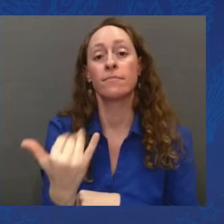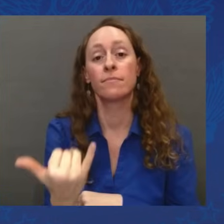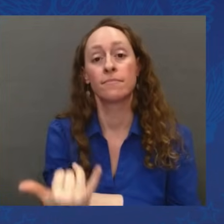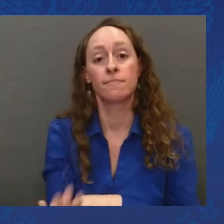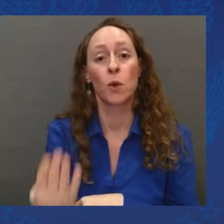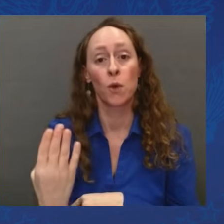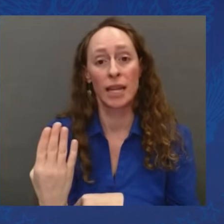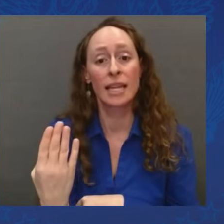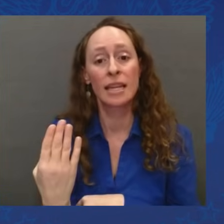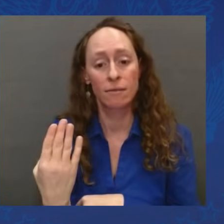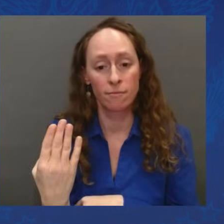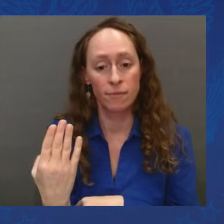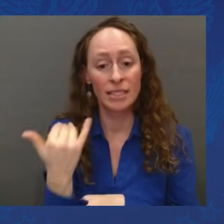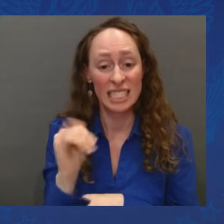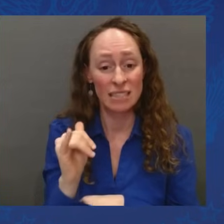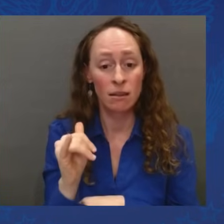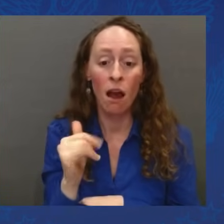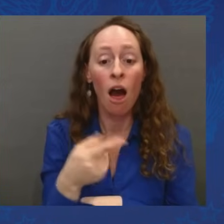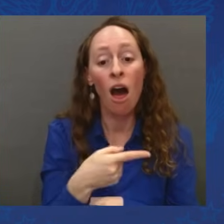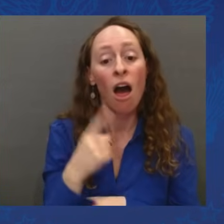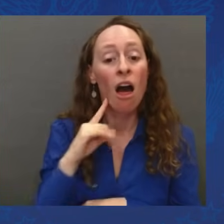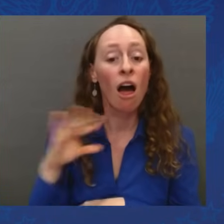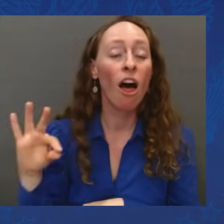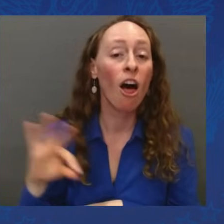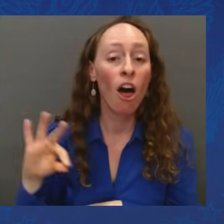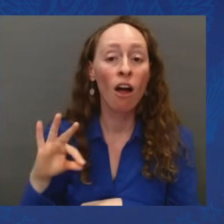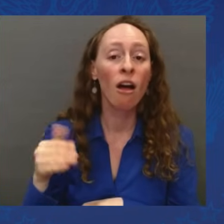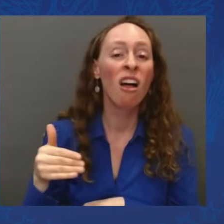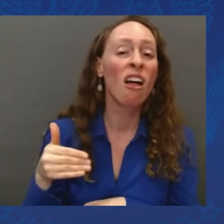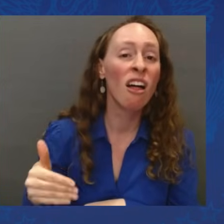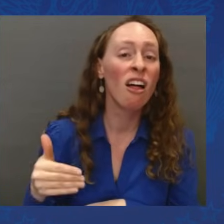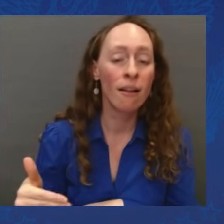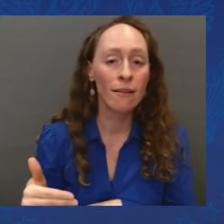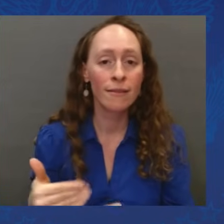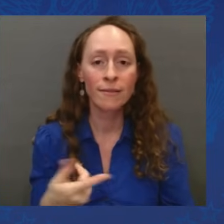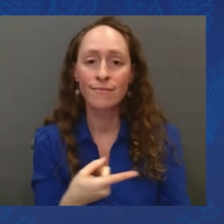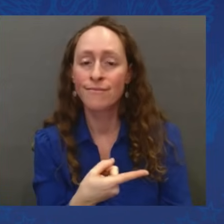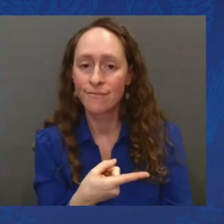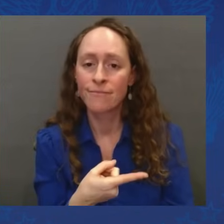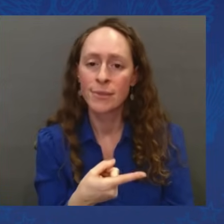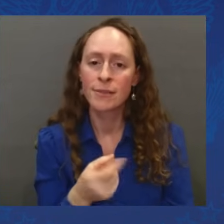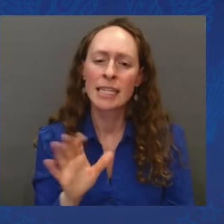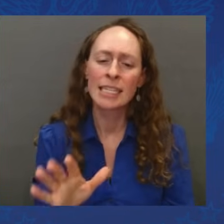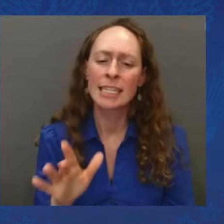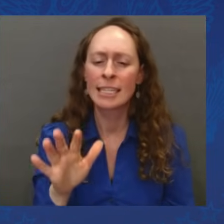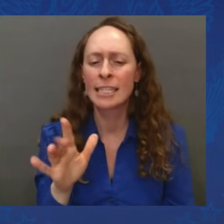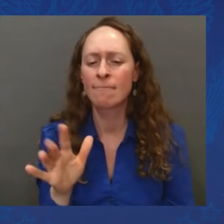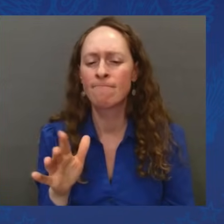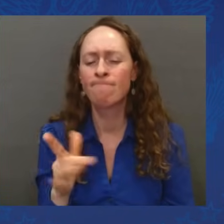I guess the best way for me to say it is that I take a look.